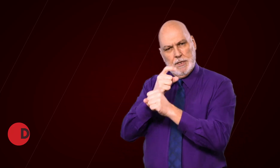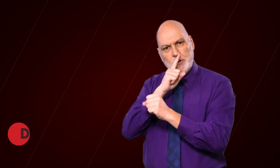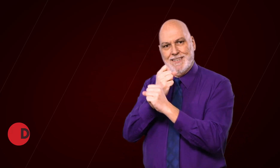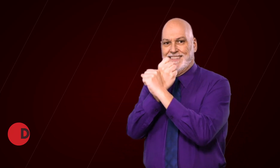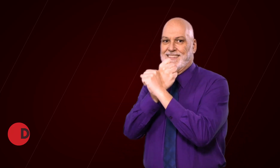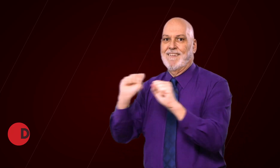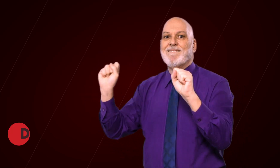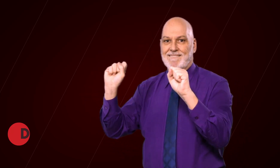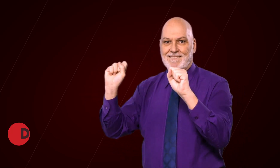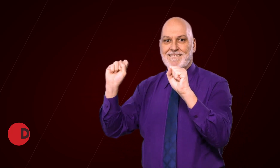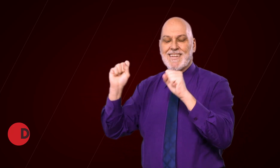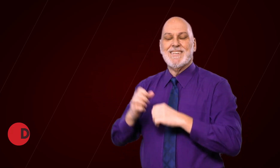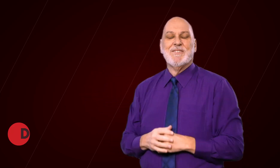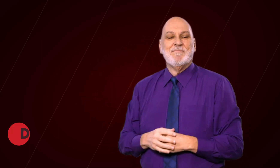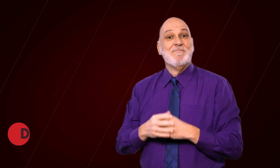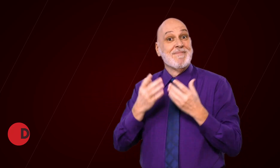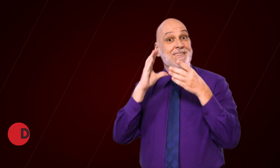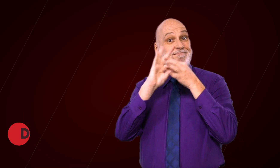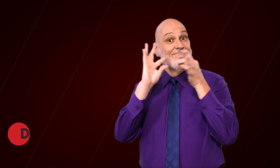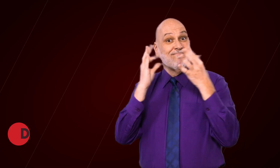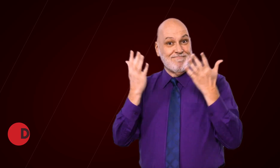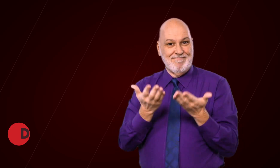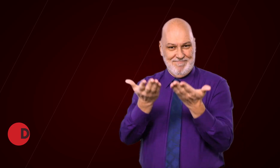employees and customers.